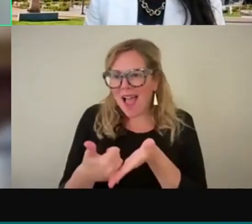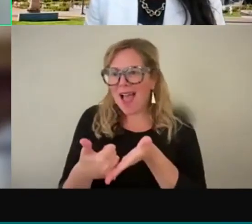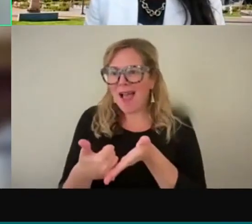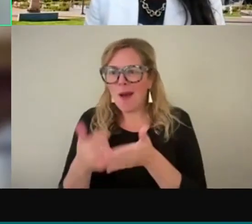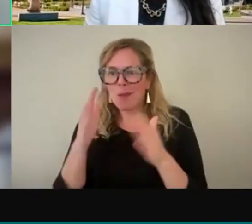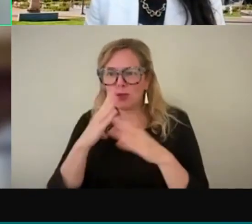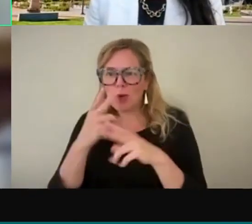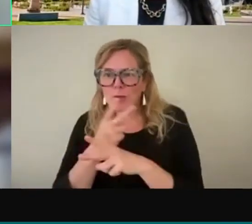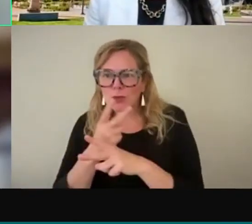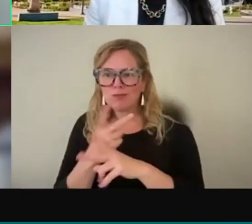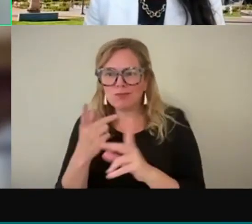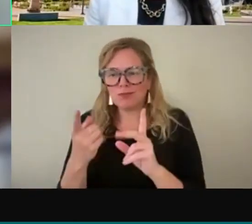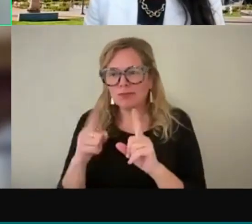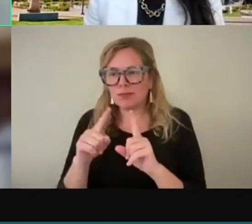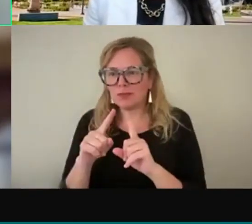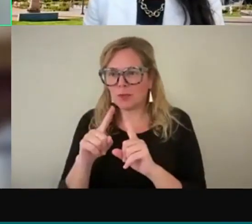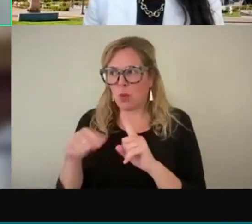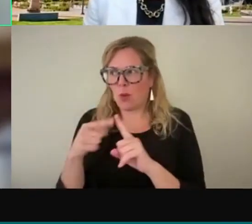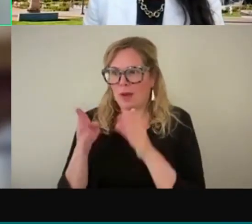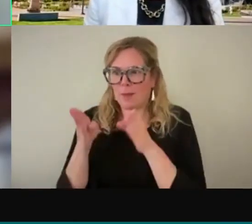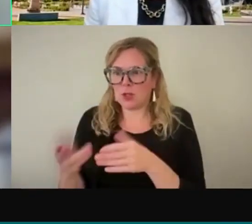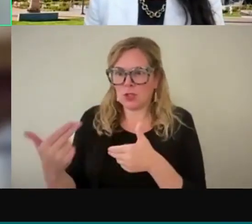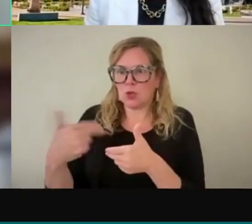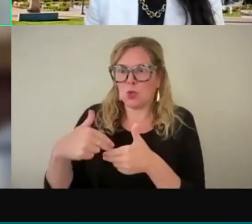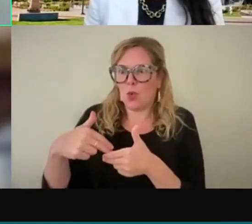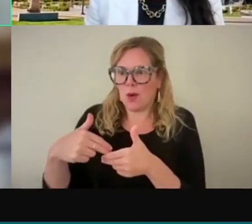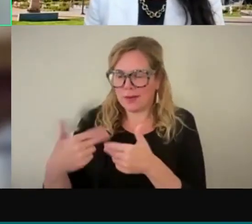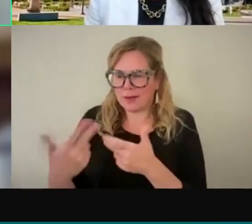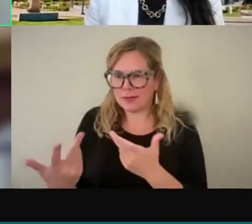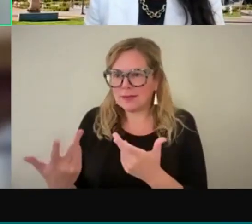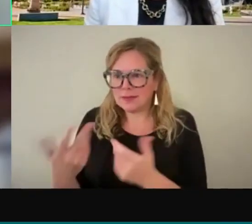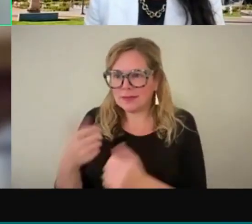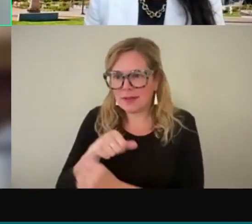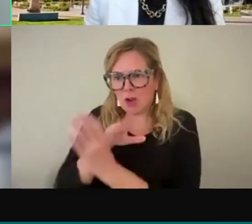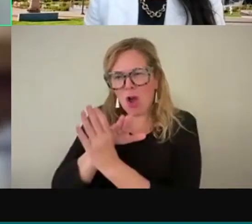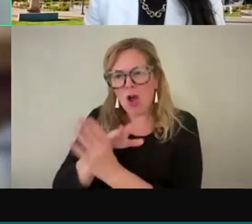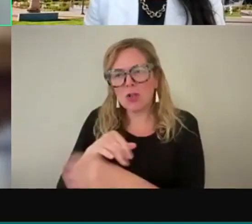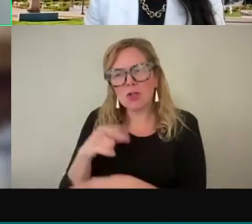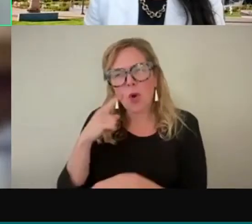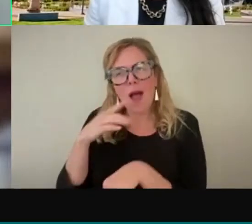And so I just would sort of caution against that, that I think that that's the way the